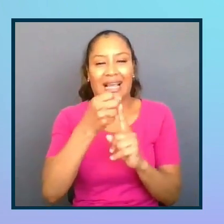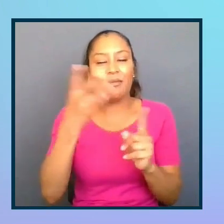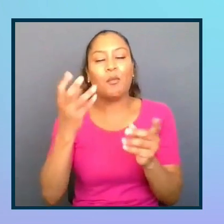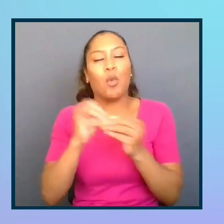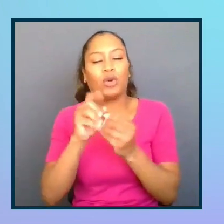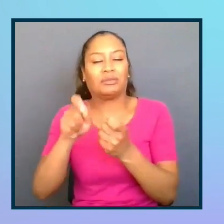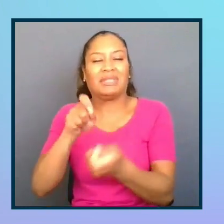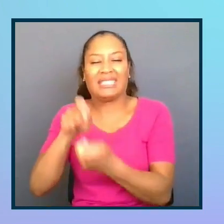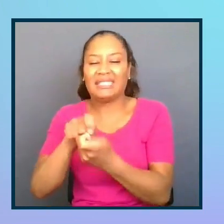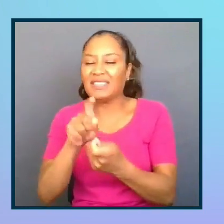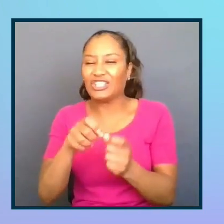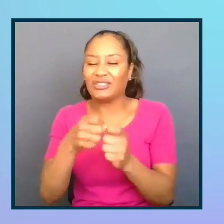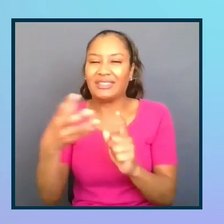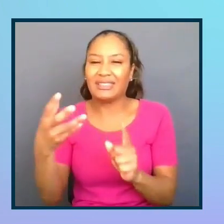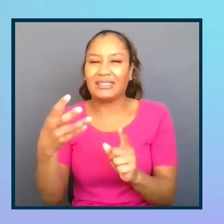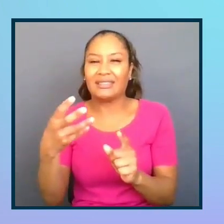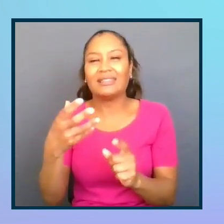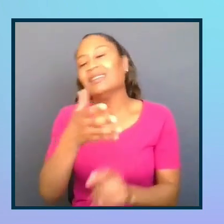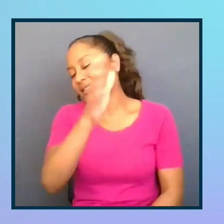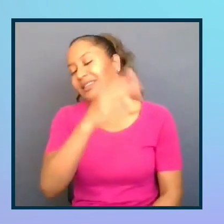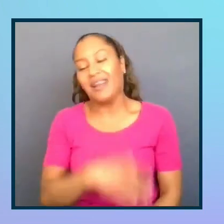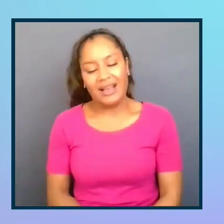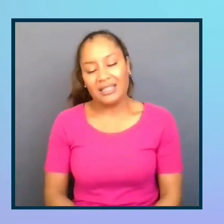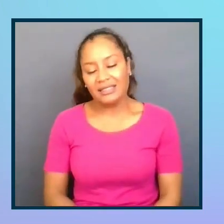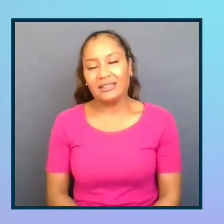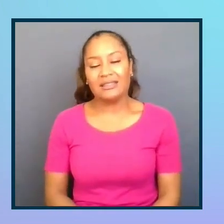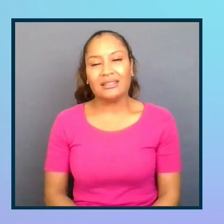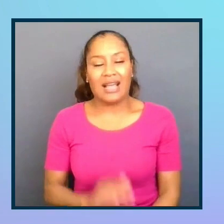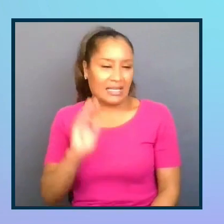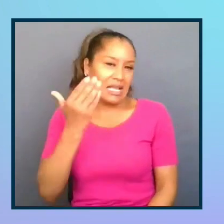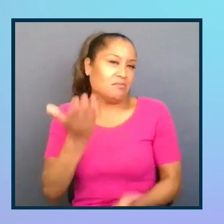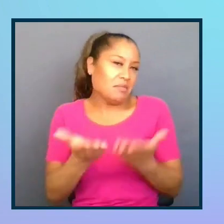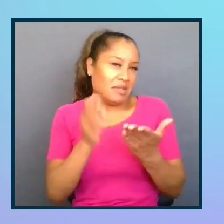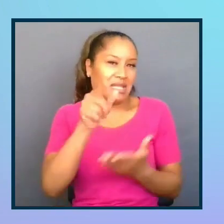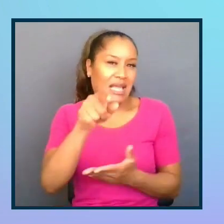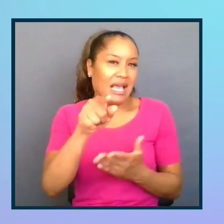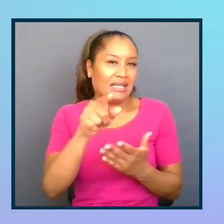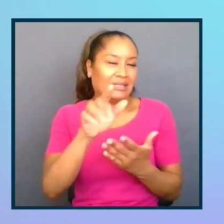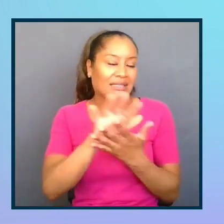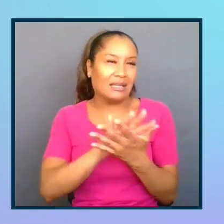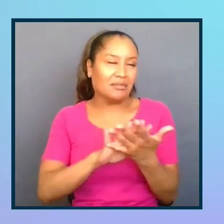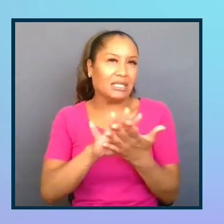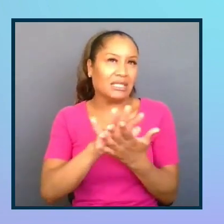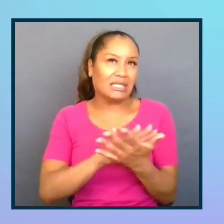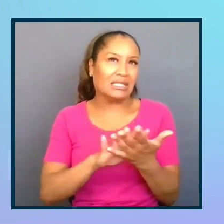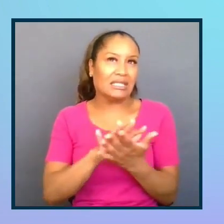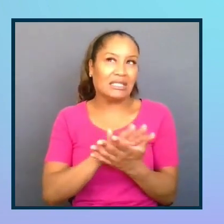Yeah, I guess that's perhaps a little bit ambiguous as to what that's gonna do,